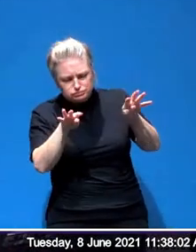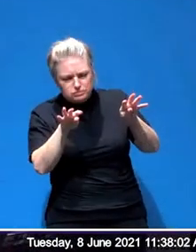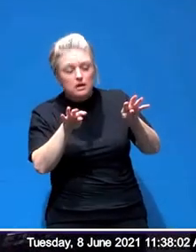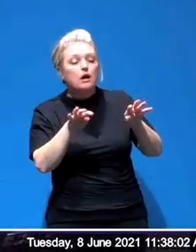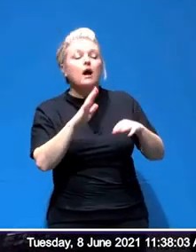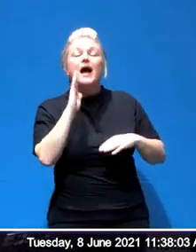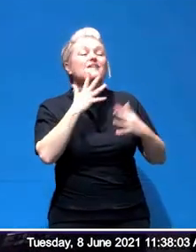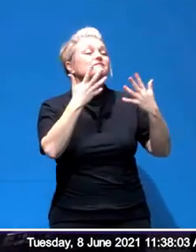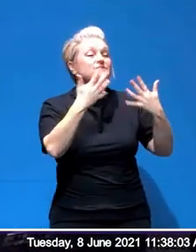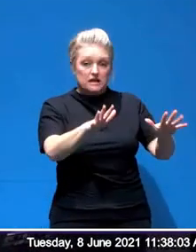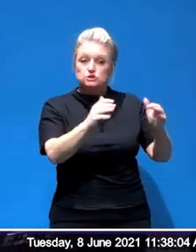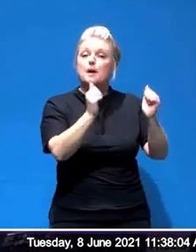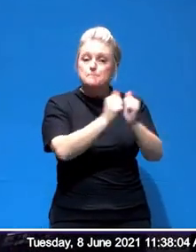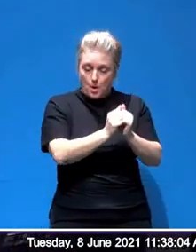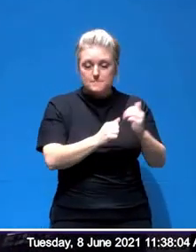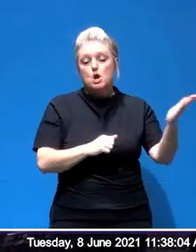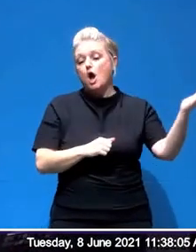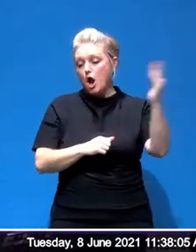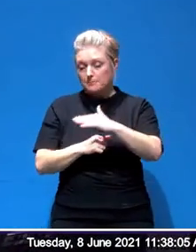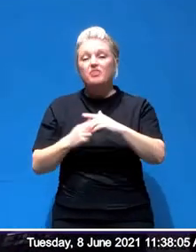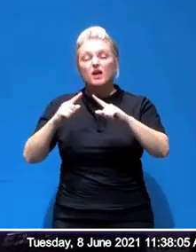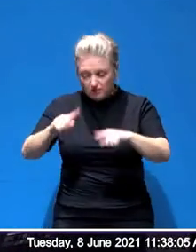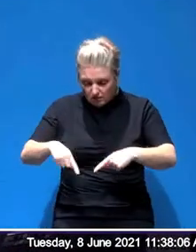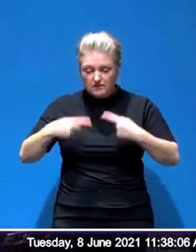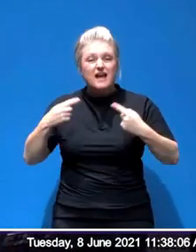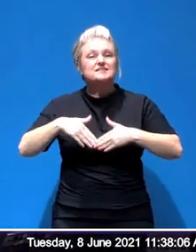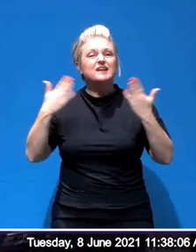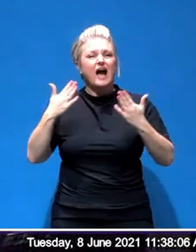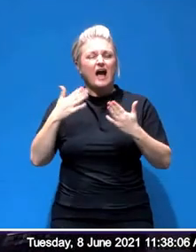So we felt that bringing that stuff back to him --- and we knew that when we